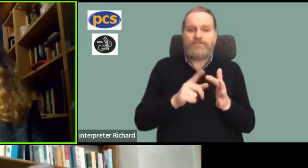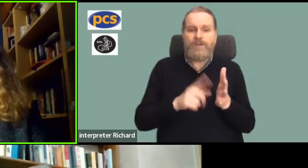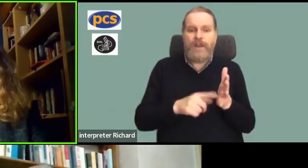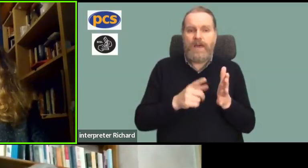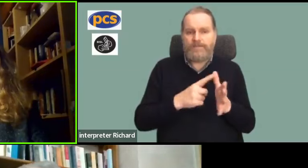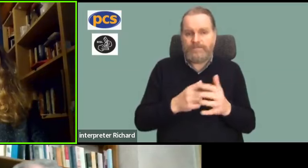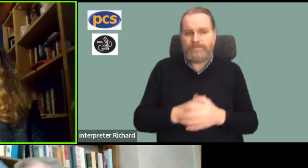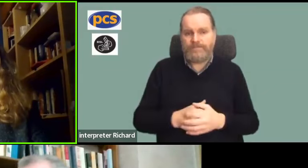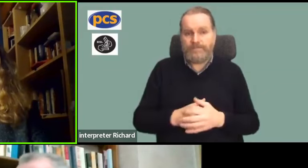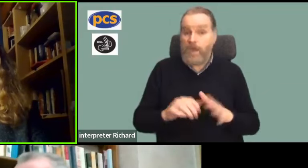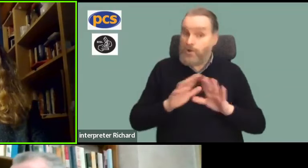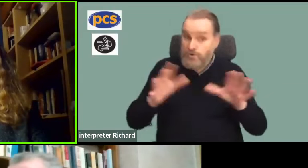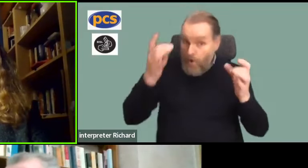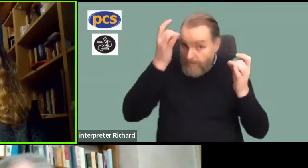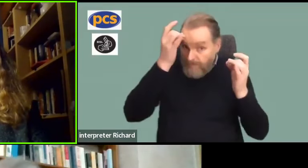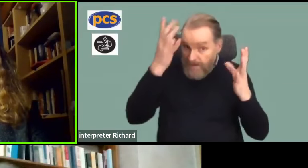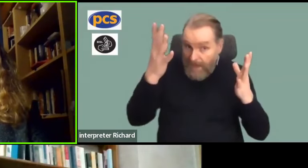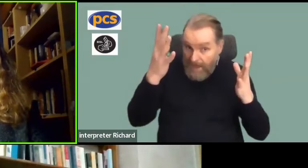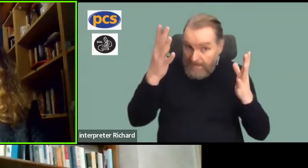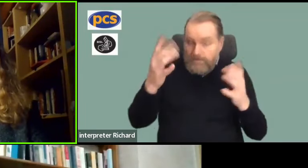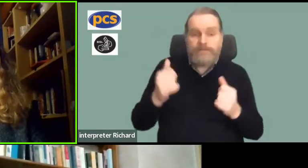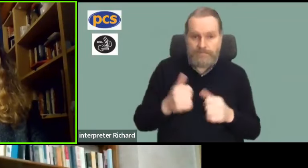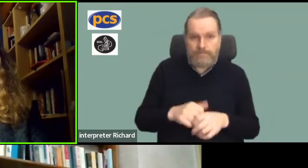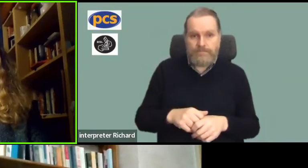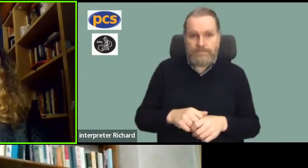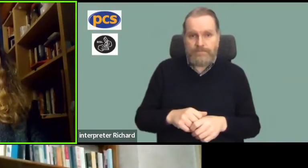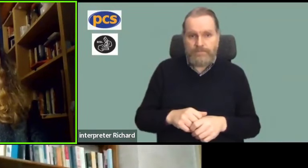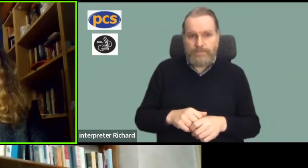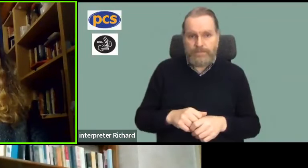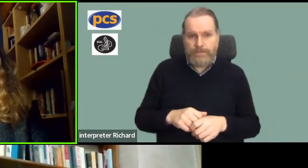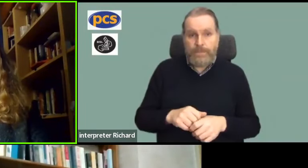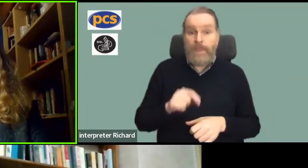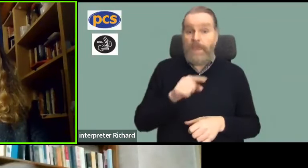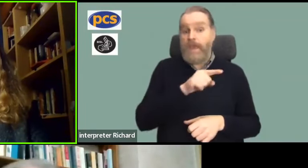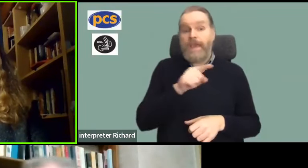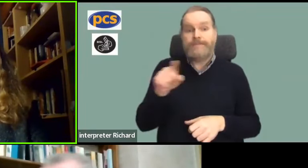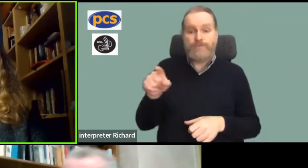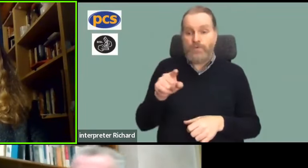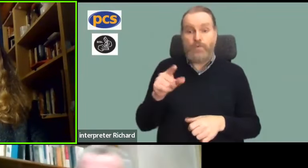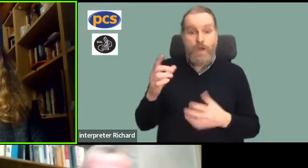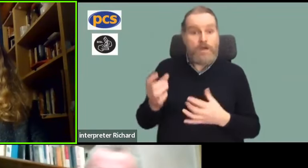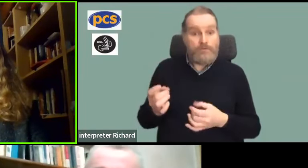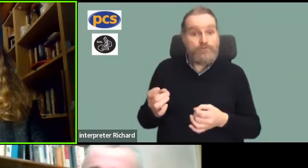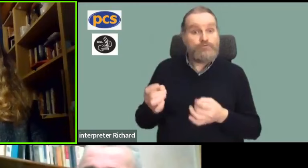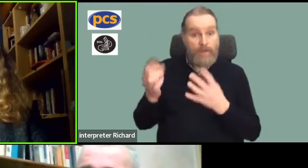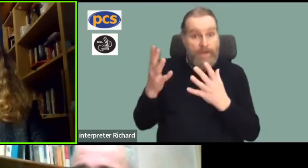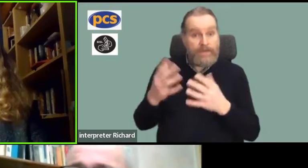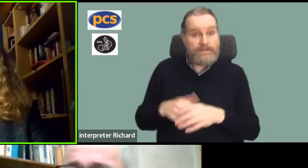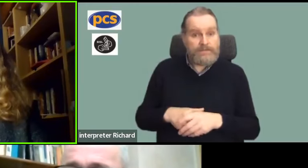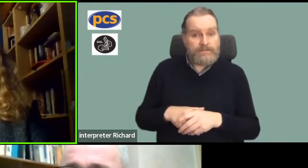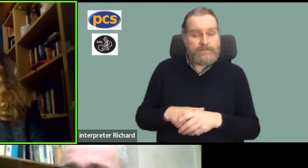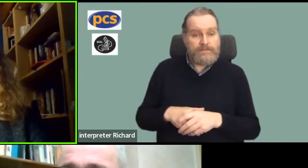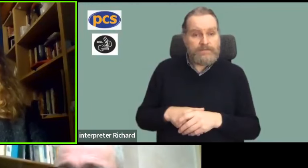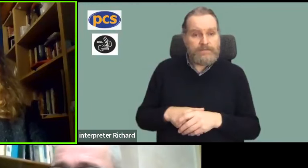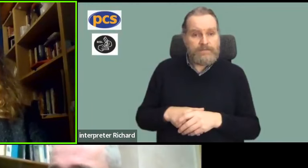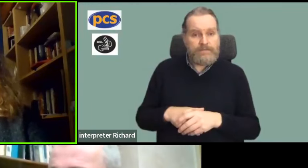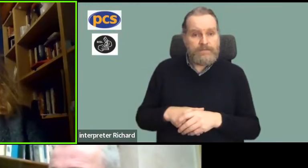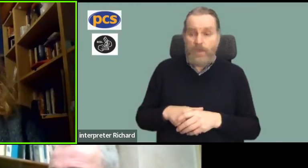ord from under the Grant here. who's not the executive committee member? Don't forget Don't forget if there are no members to have a fight strike at your work.